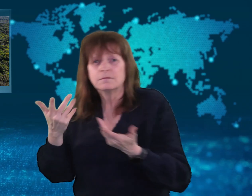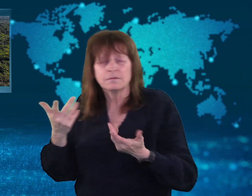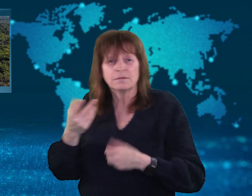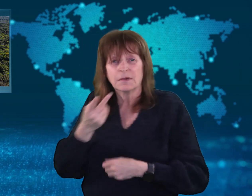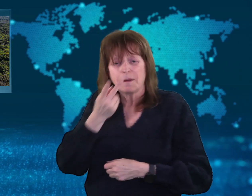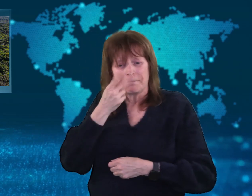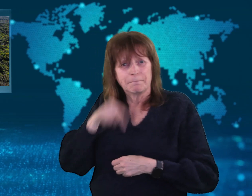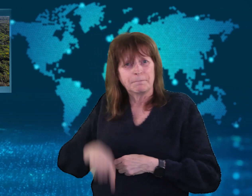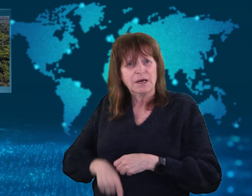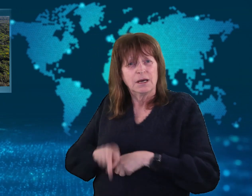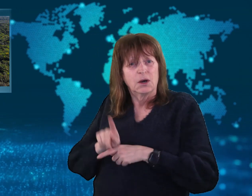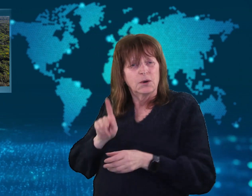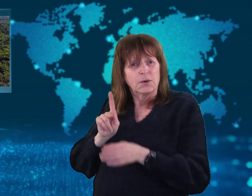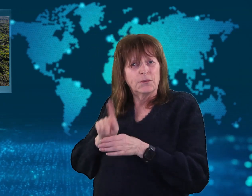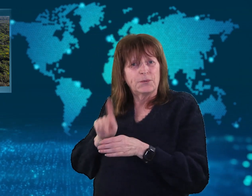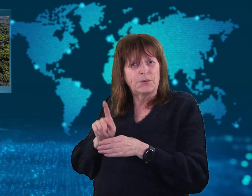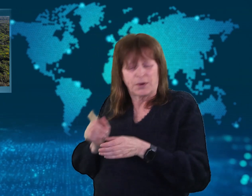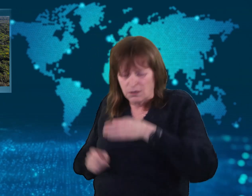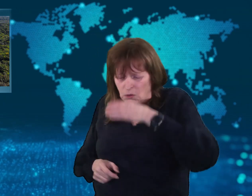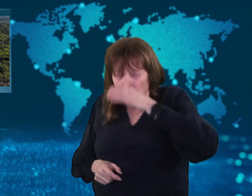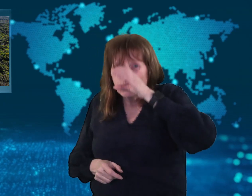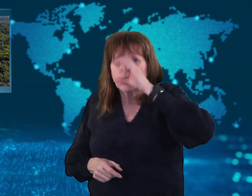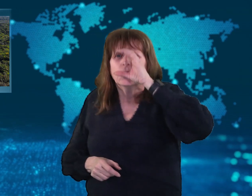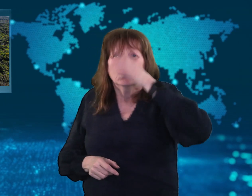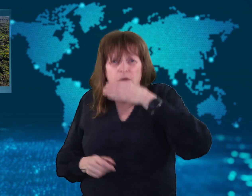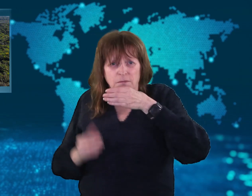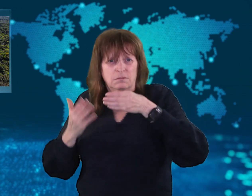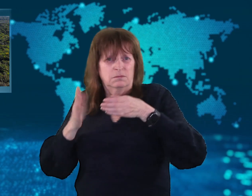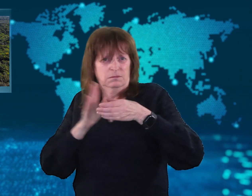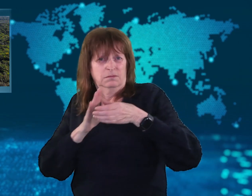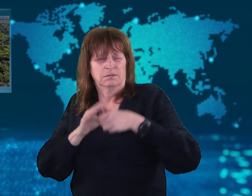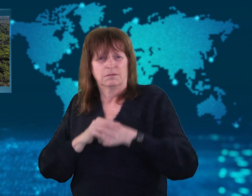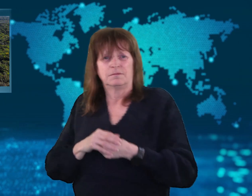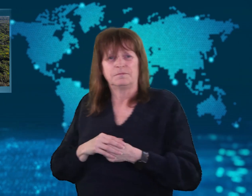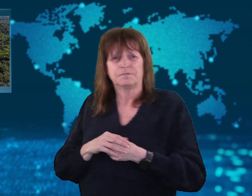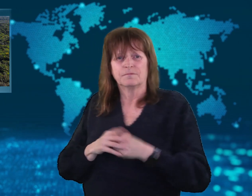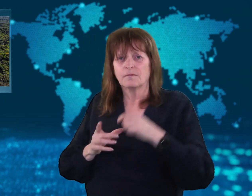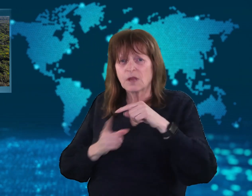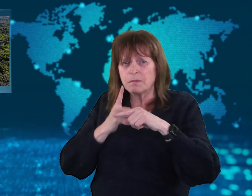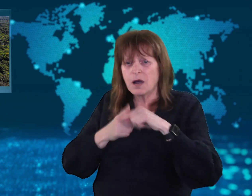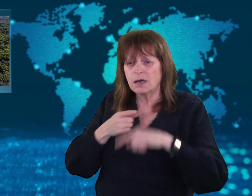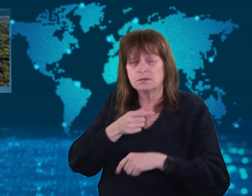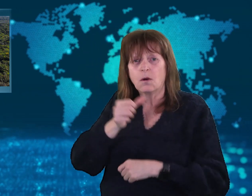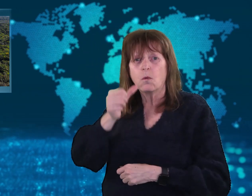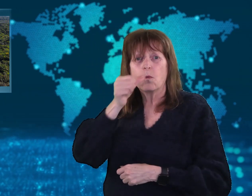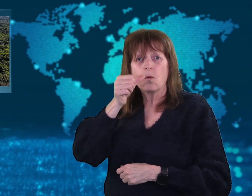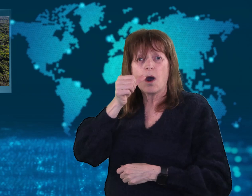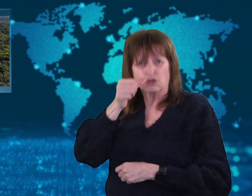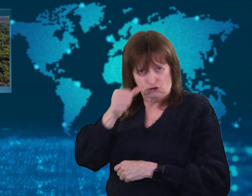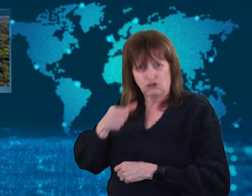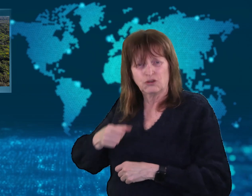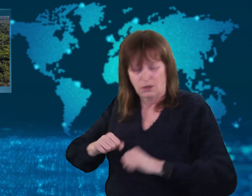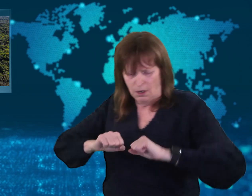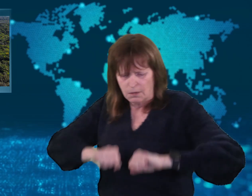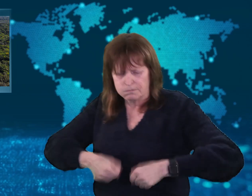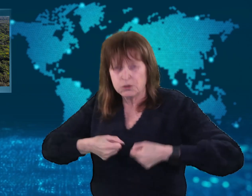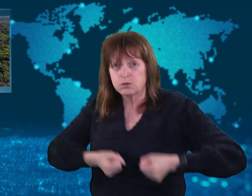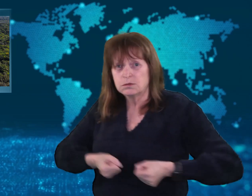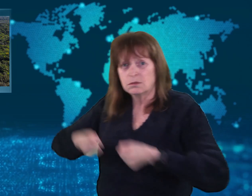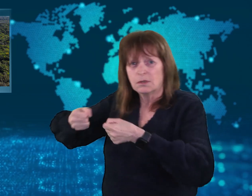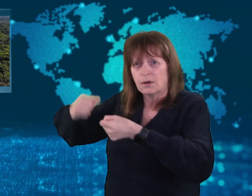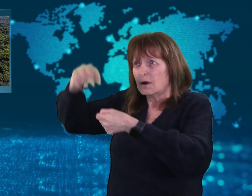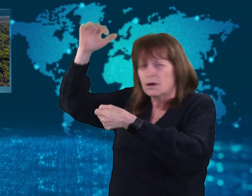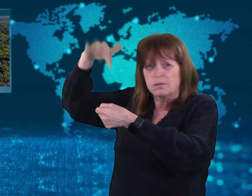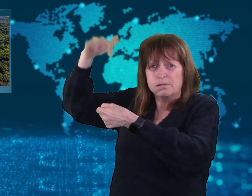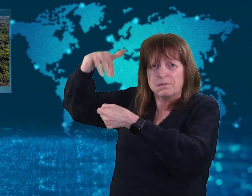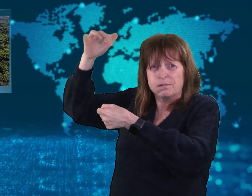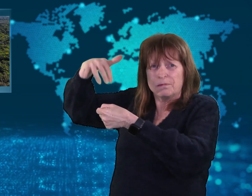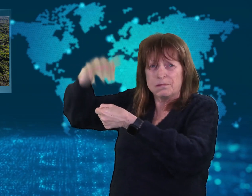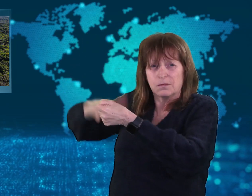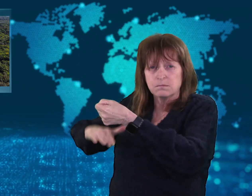He also drank water he collected in his boots and ate wild fruit similar to papayas.